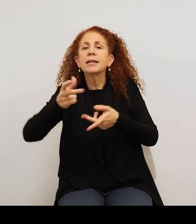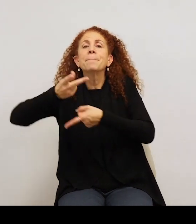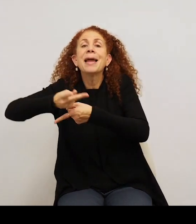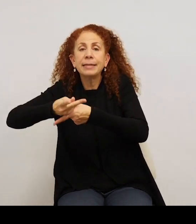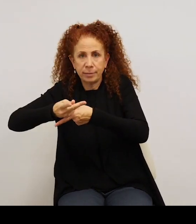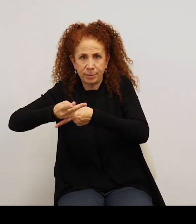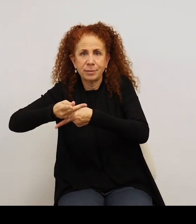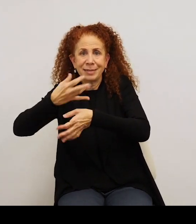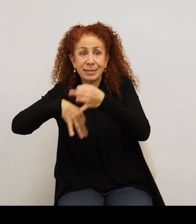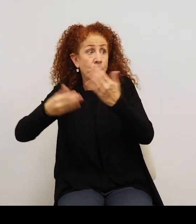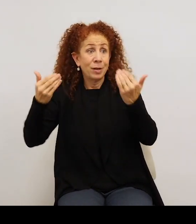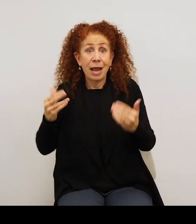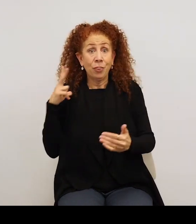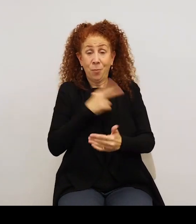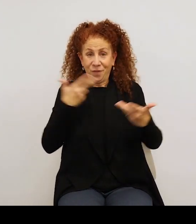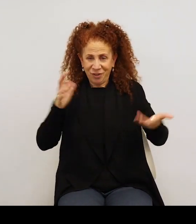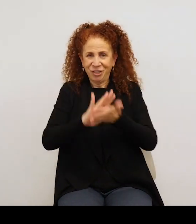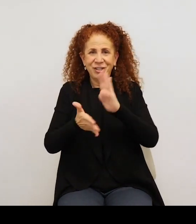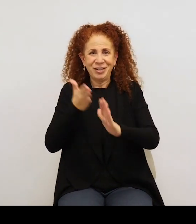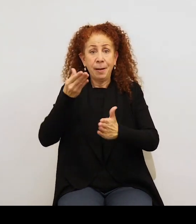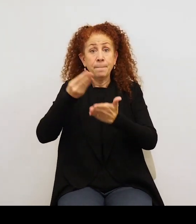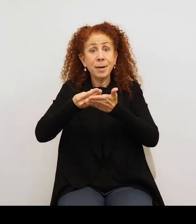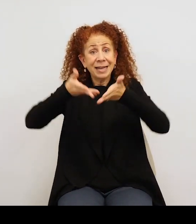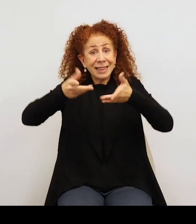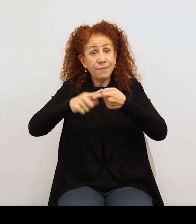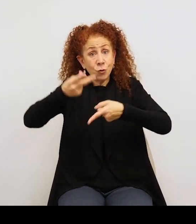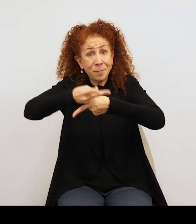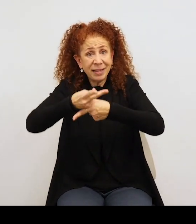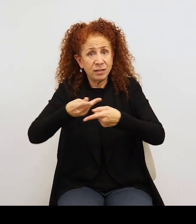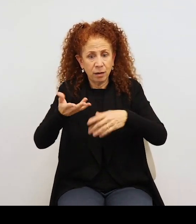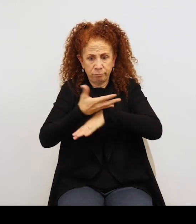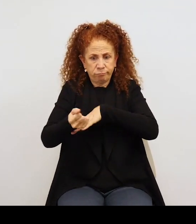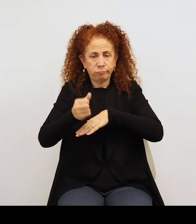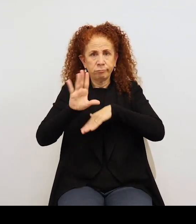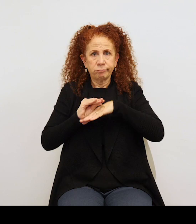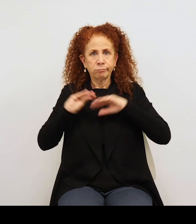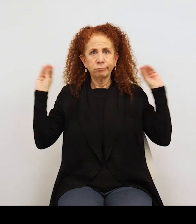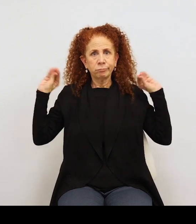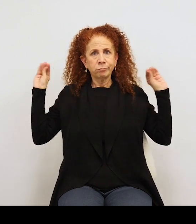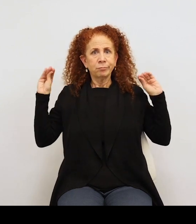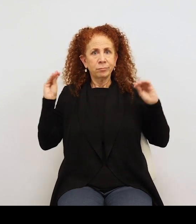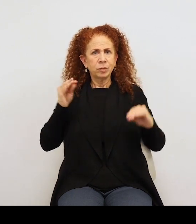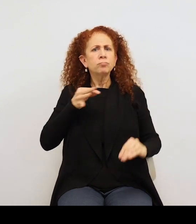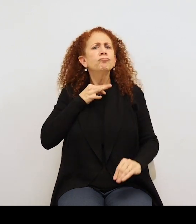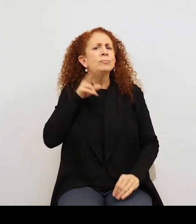Because now the park is there, but there's no money for maintaining it. So it would be interesting to see what it would look